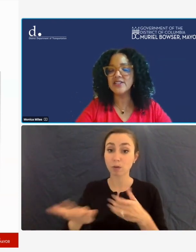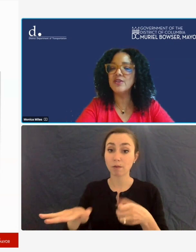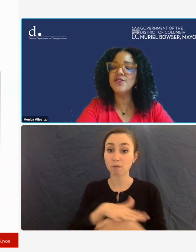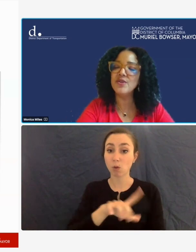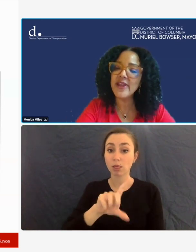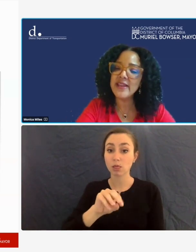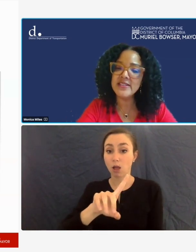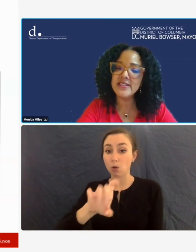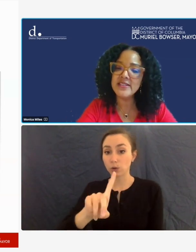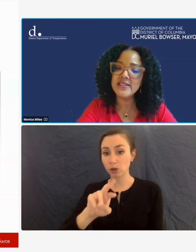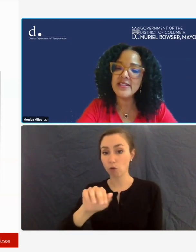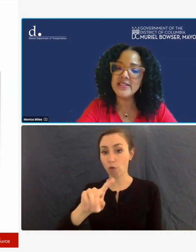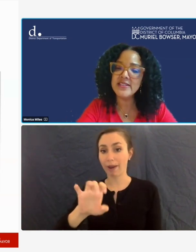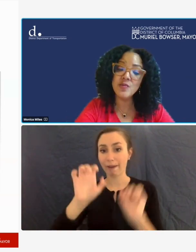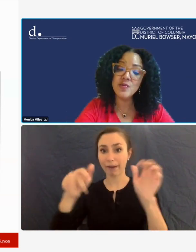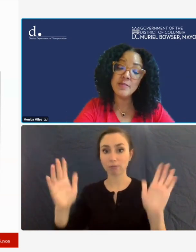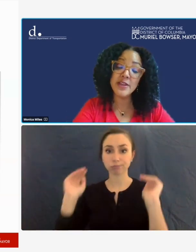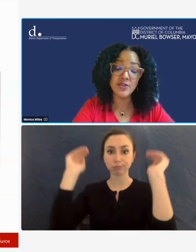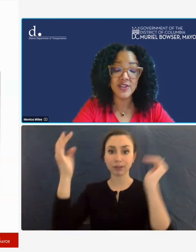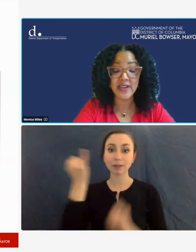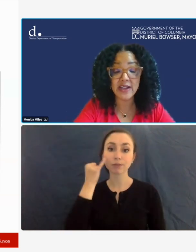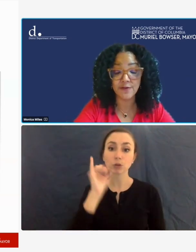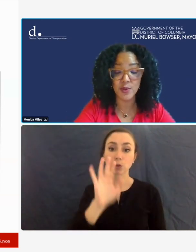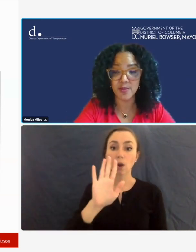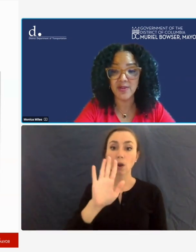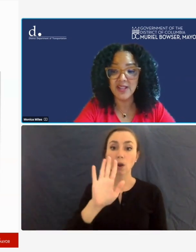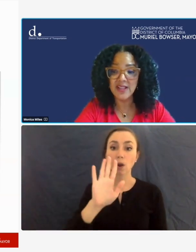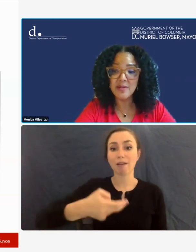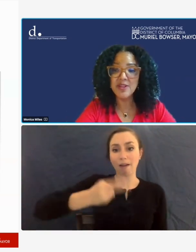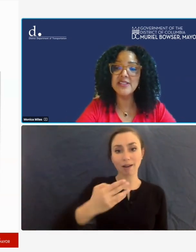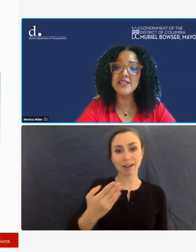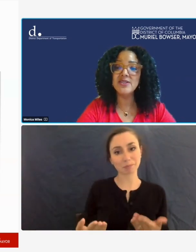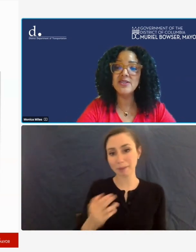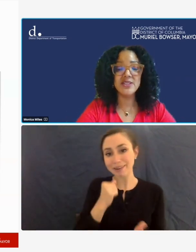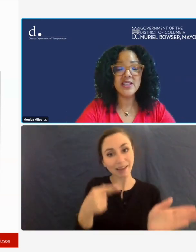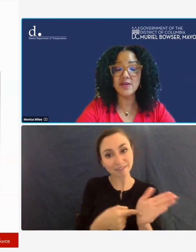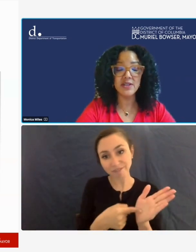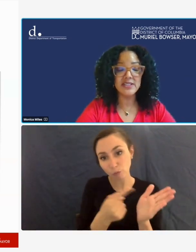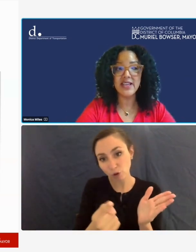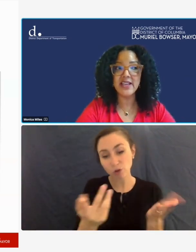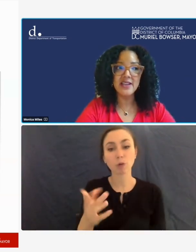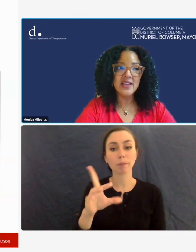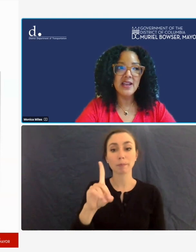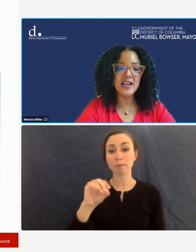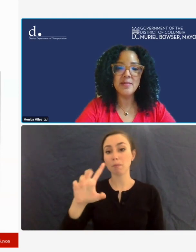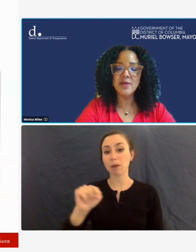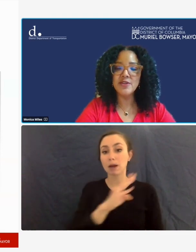if your rate is so high you may make yourself not affordable but the dlt is never going to say your